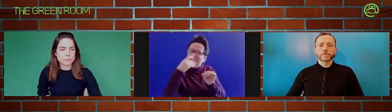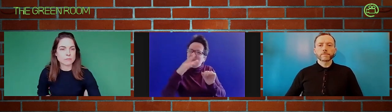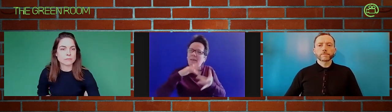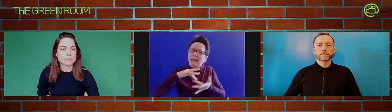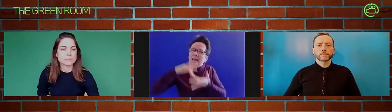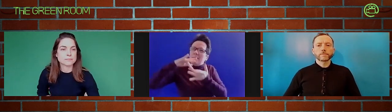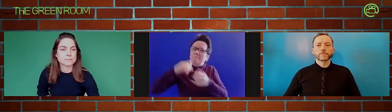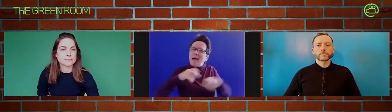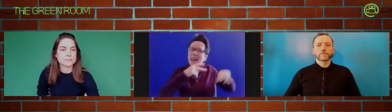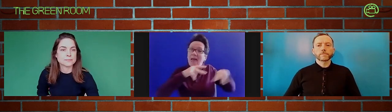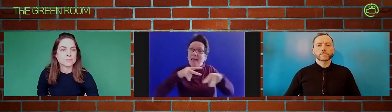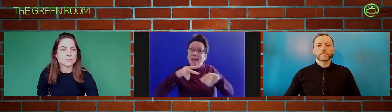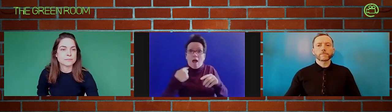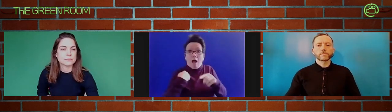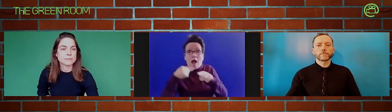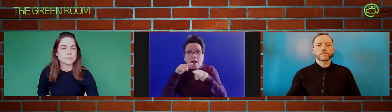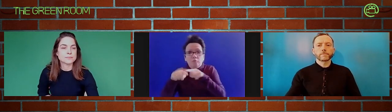street dance once and it was terrible